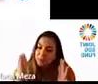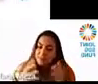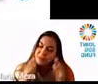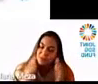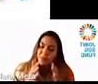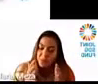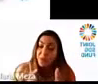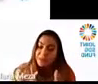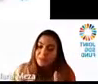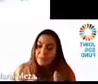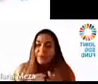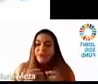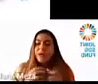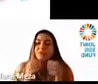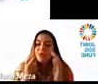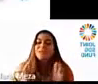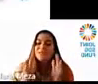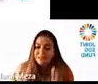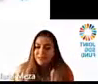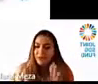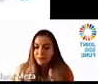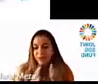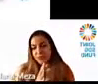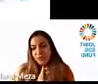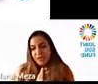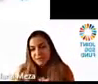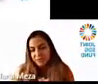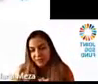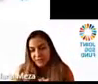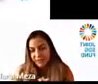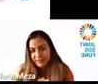more Well, a little simpler but let's say That is the style of project that they are going to have to